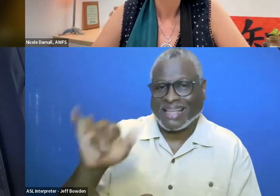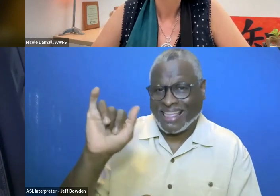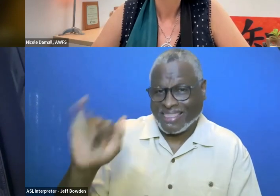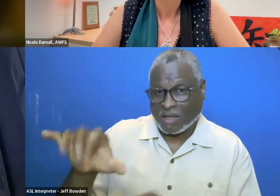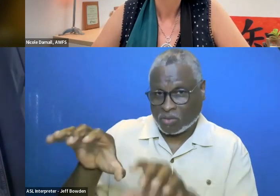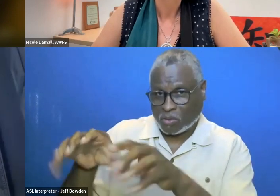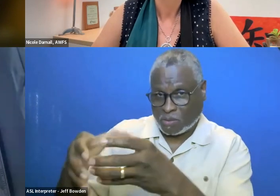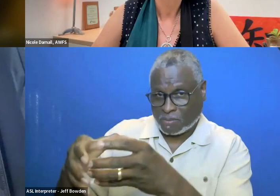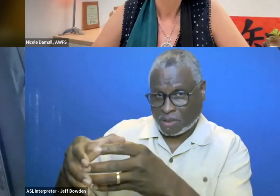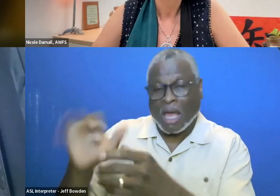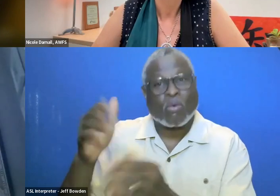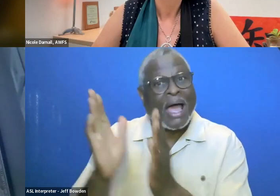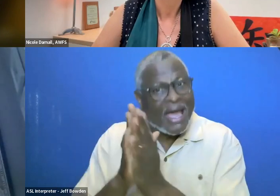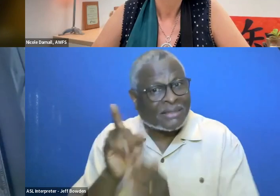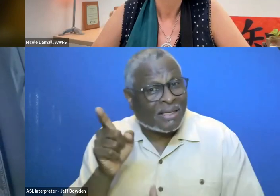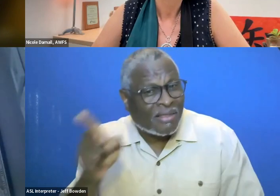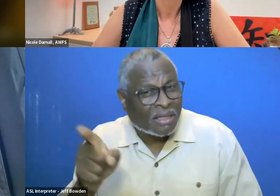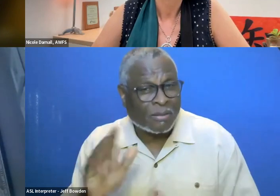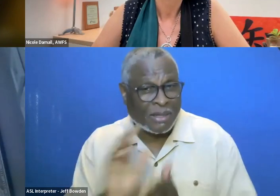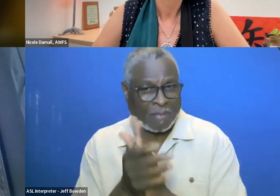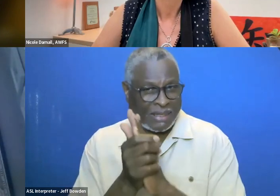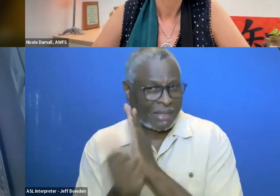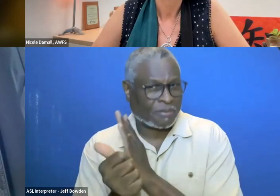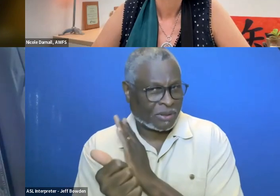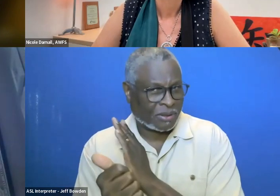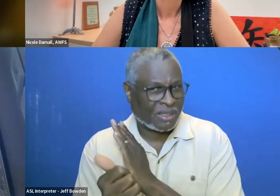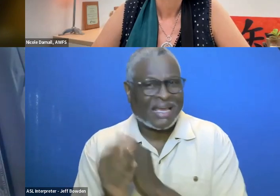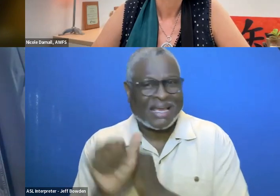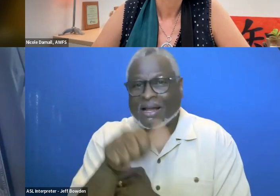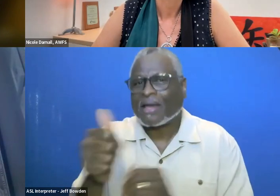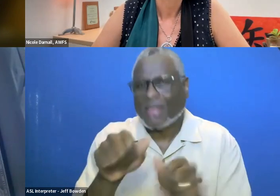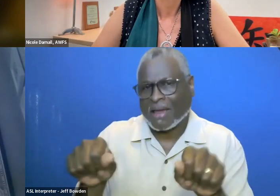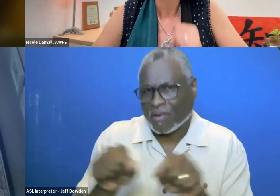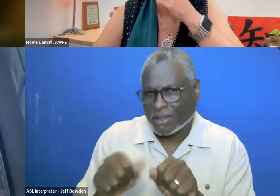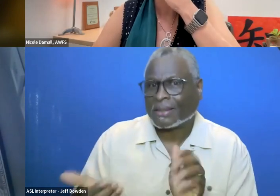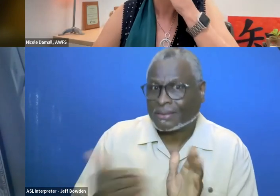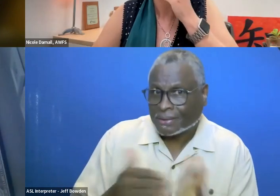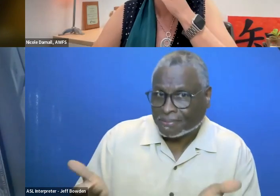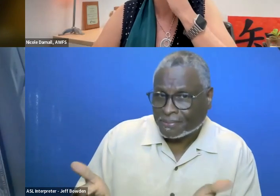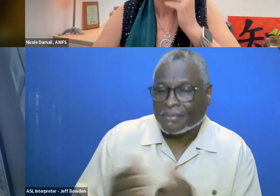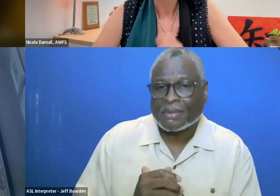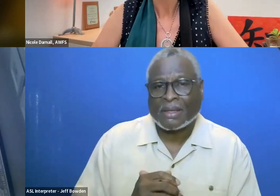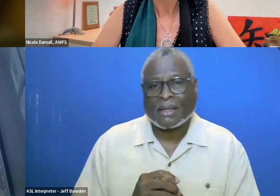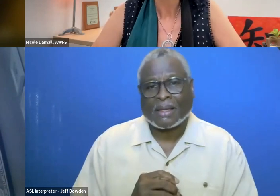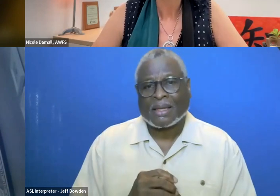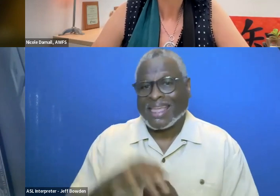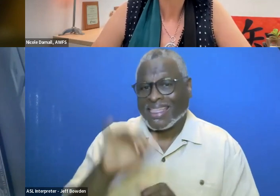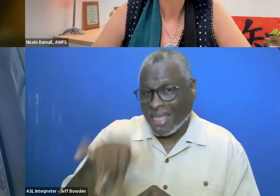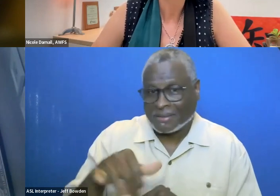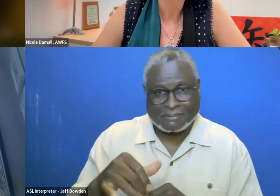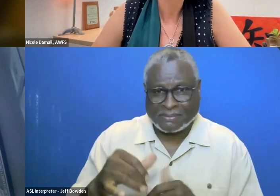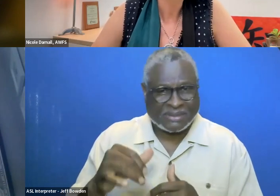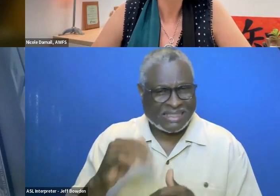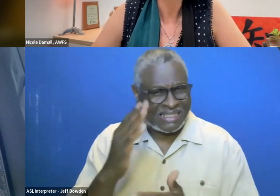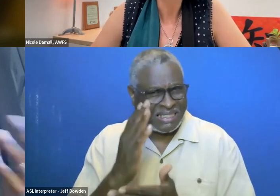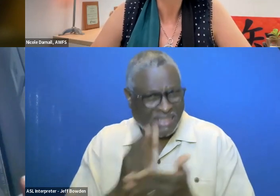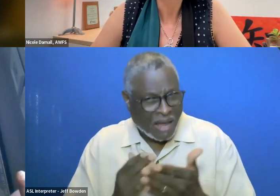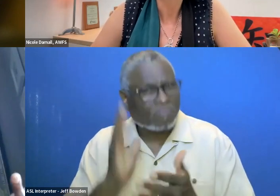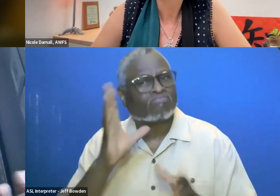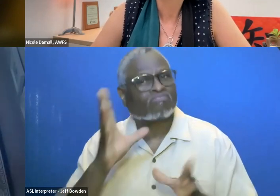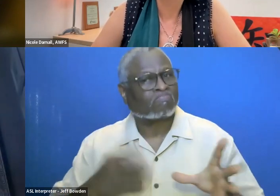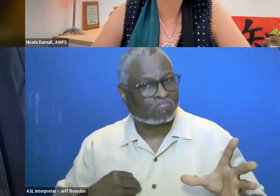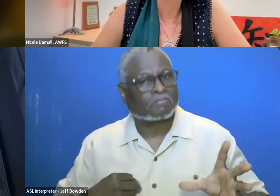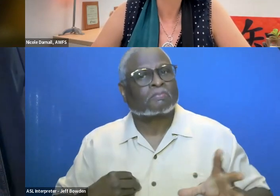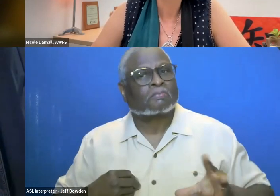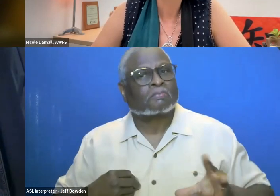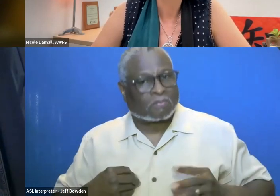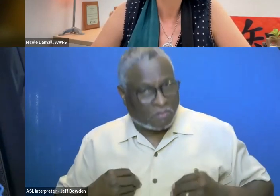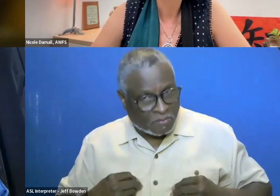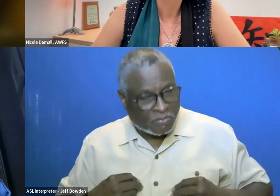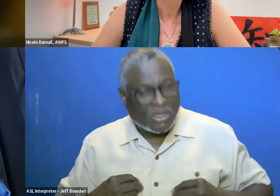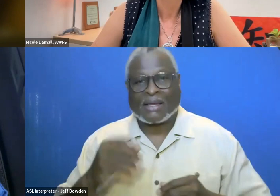And we are asking them to be experts in another area that some will embrace, at least David